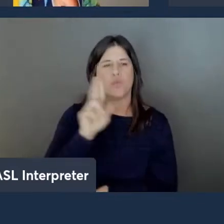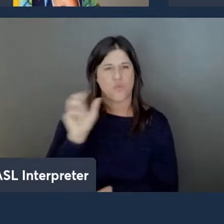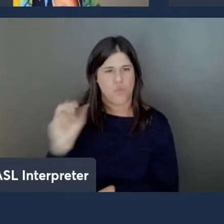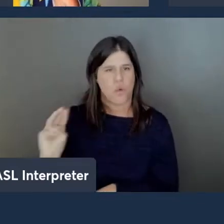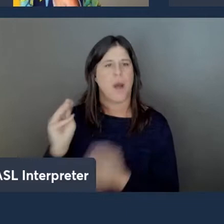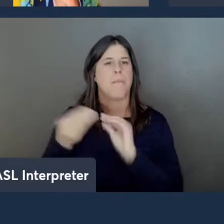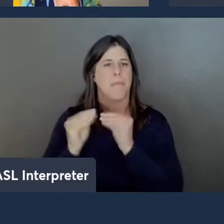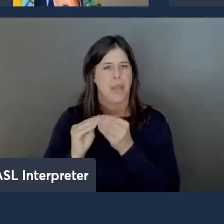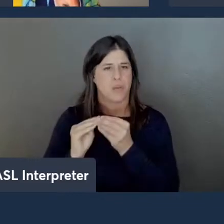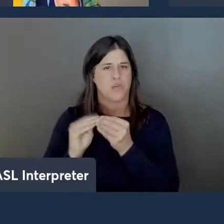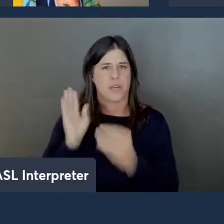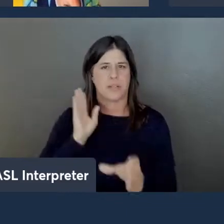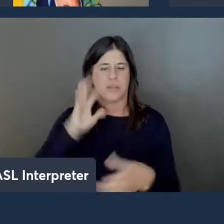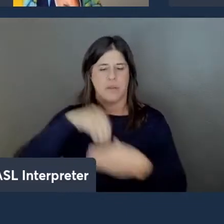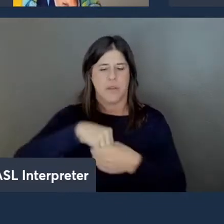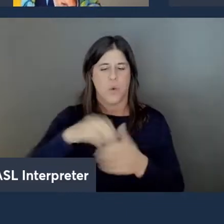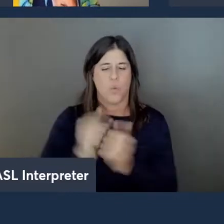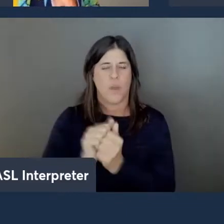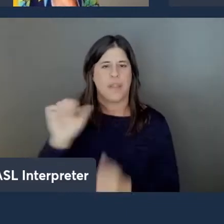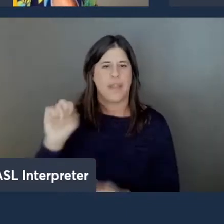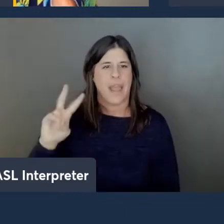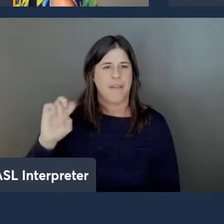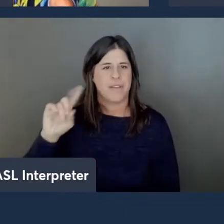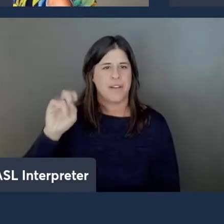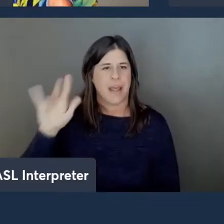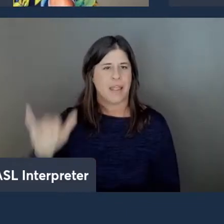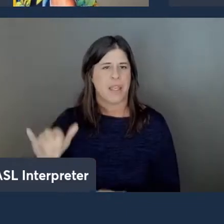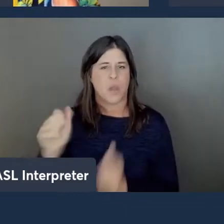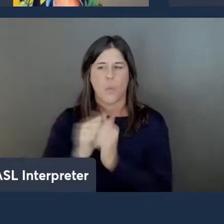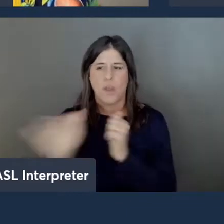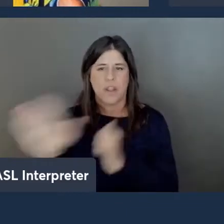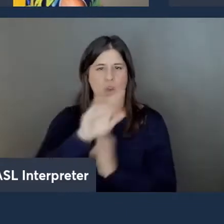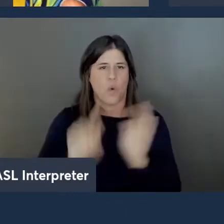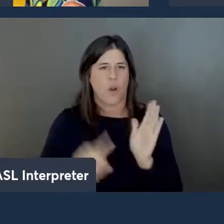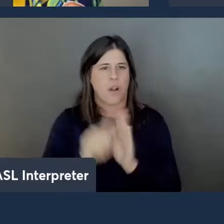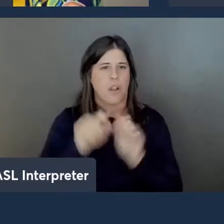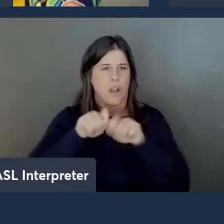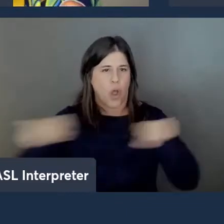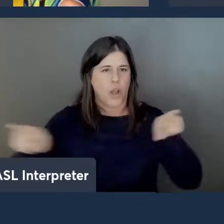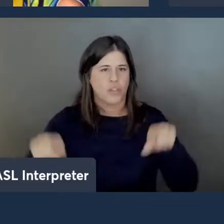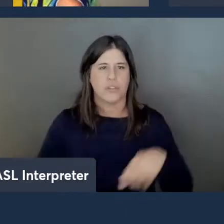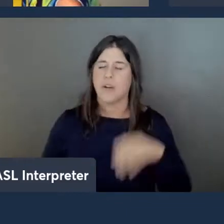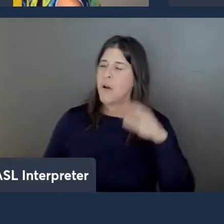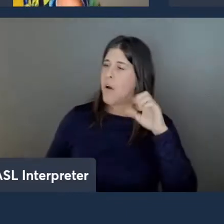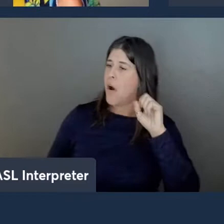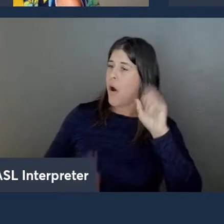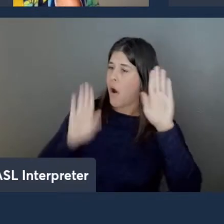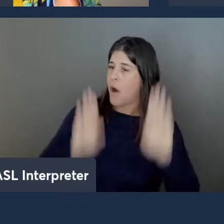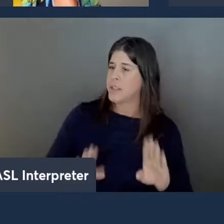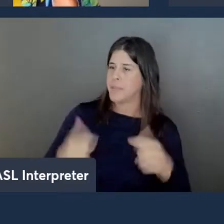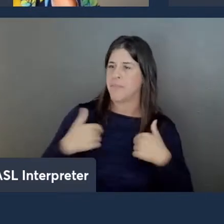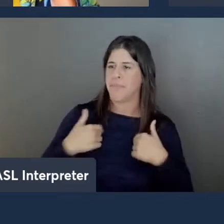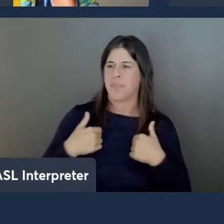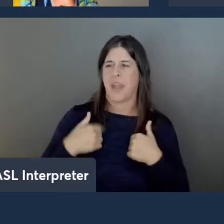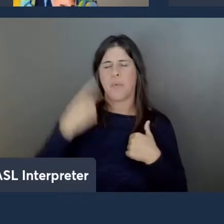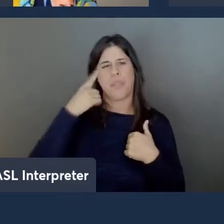within Evidently in your launches and experiments. Awesome, I always thought like when you deploy